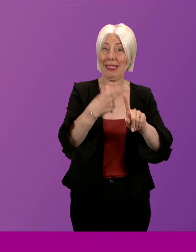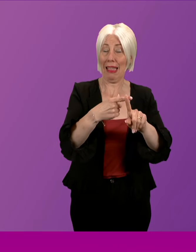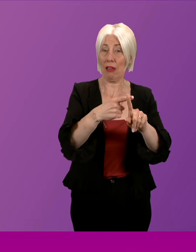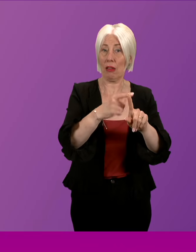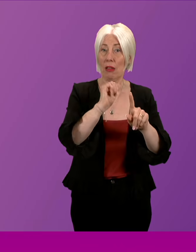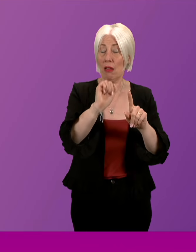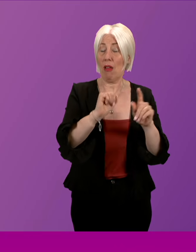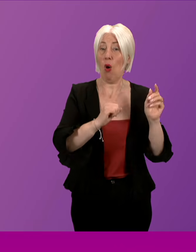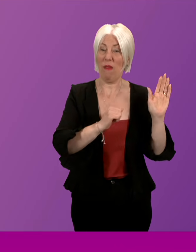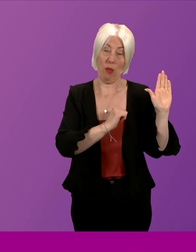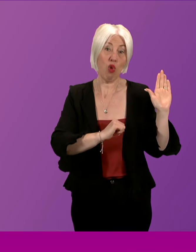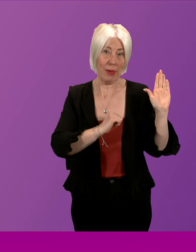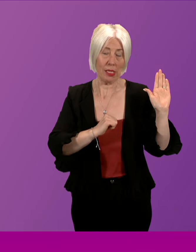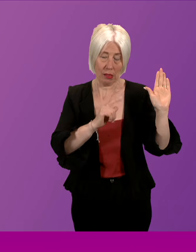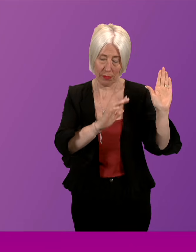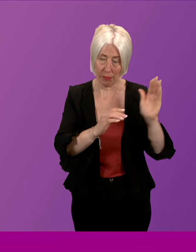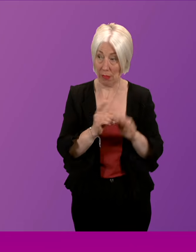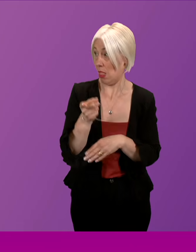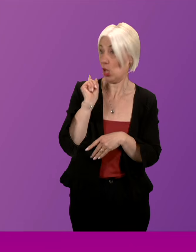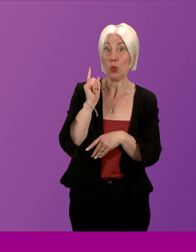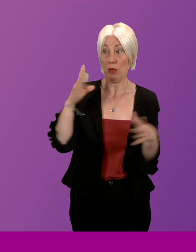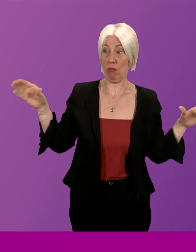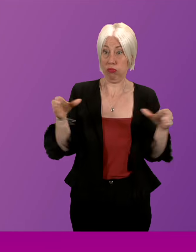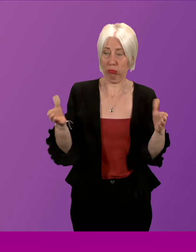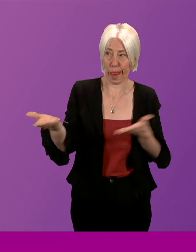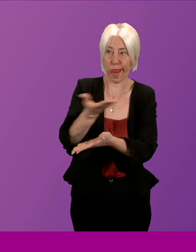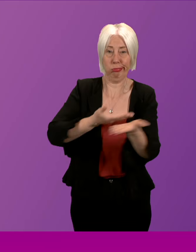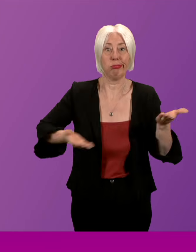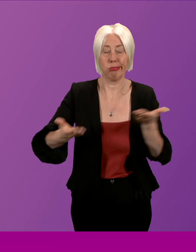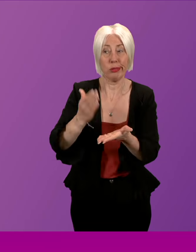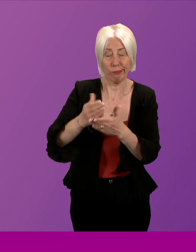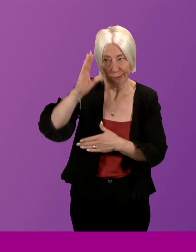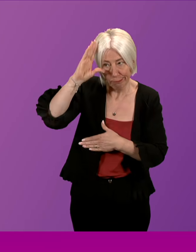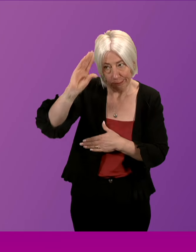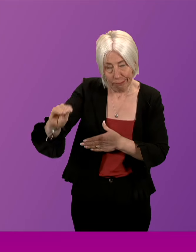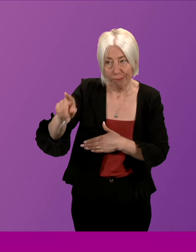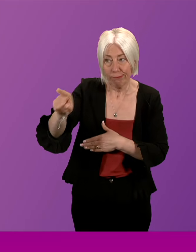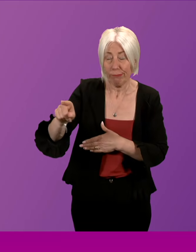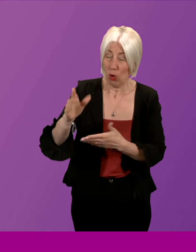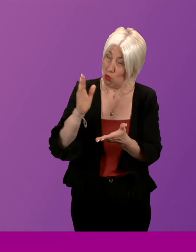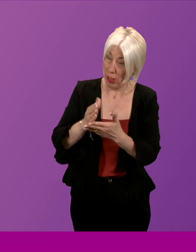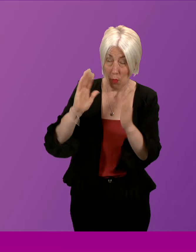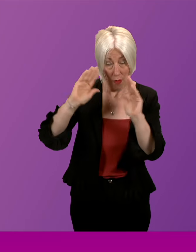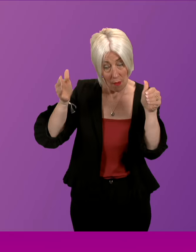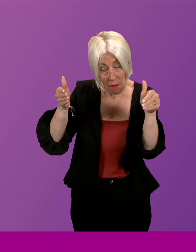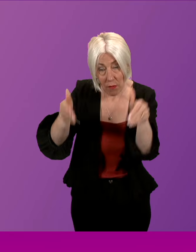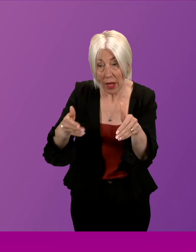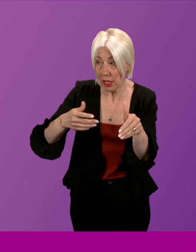Fraser McKinlay. I assure Mr Dunlop of the Government’s focused approach to